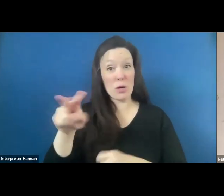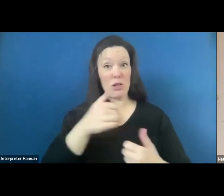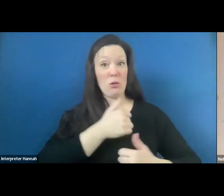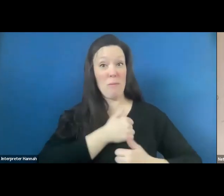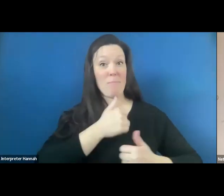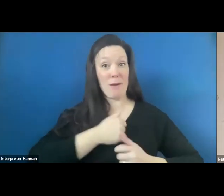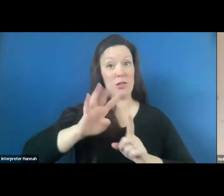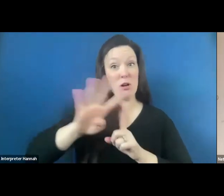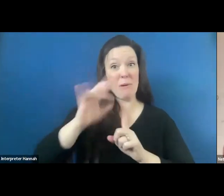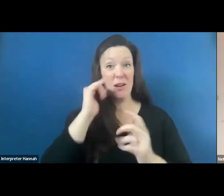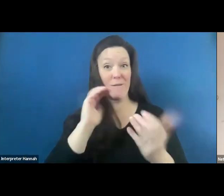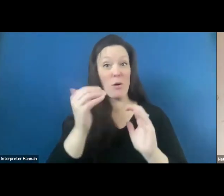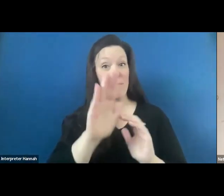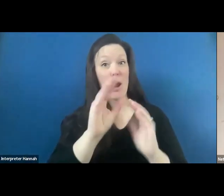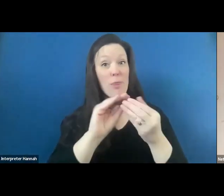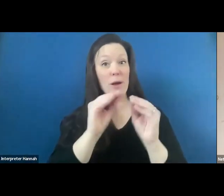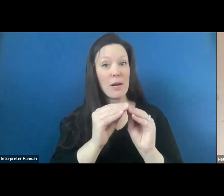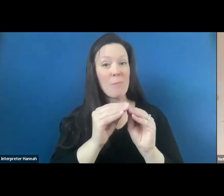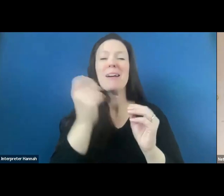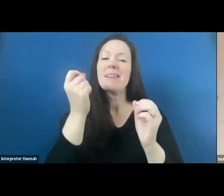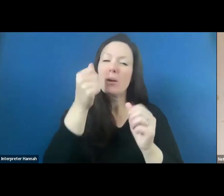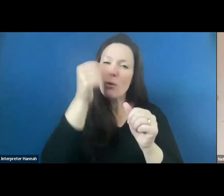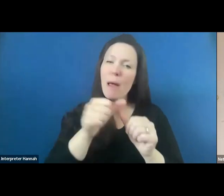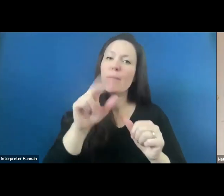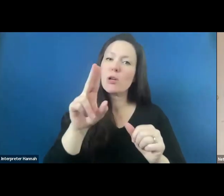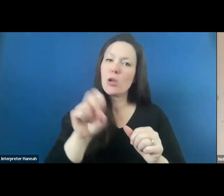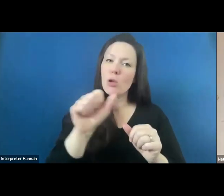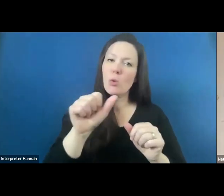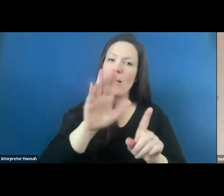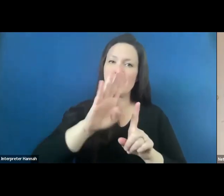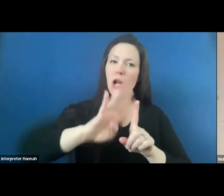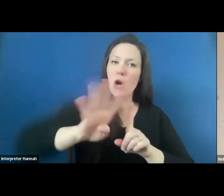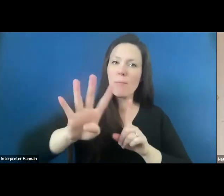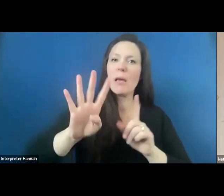they are larger than many countries' emissions added, especially the poorer